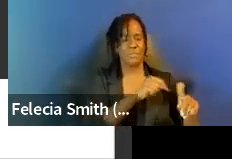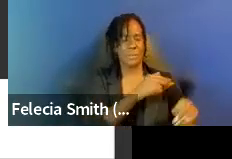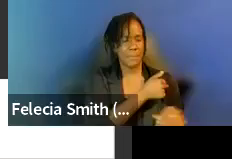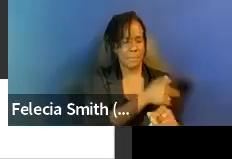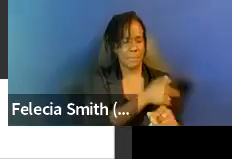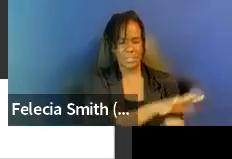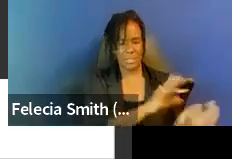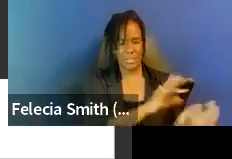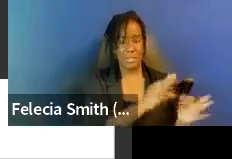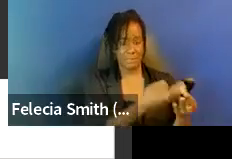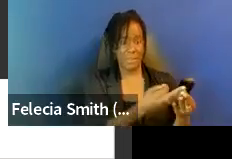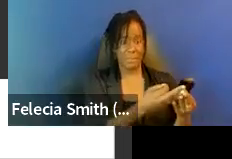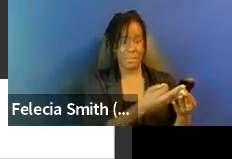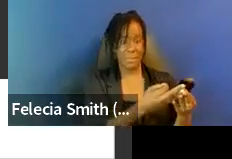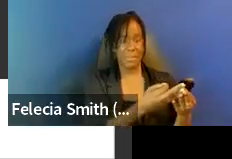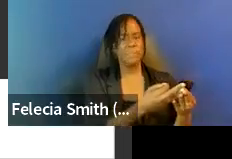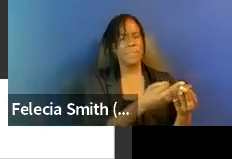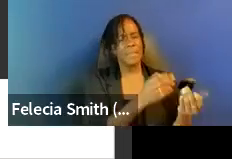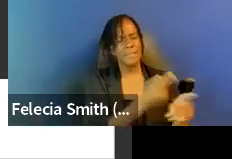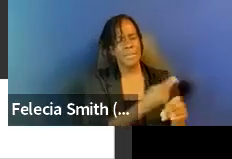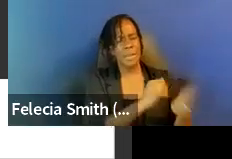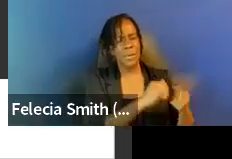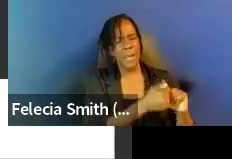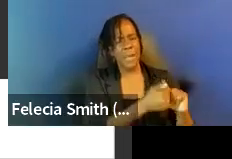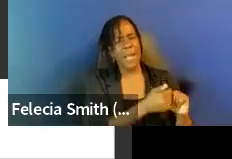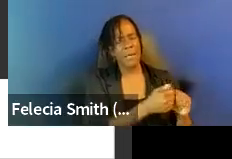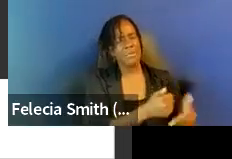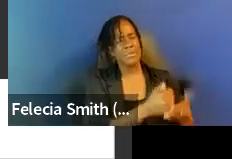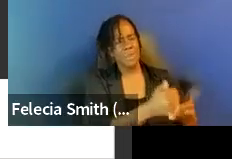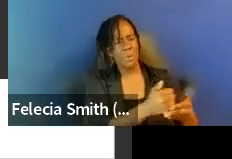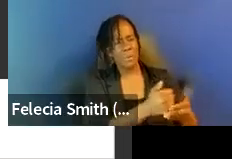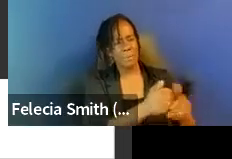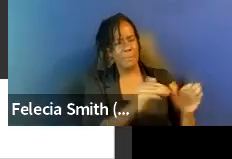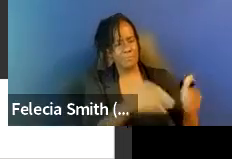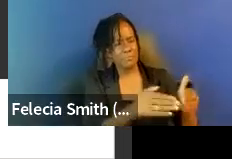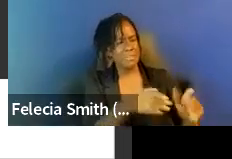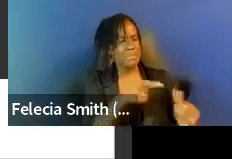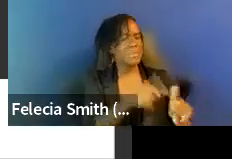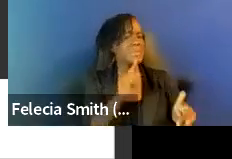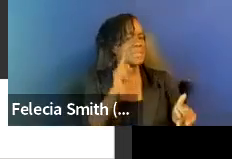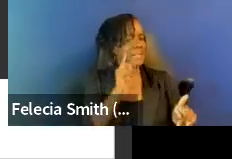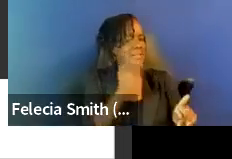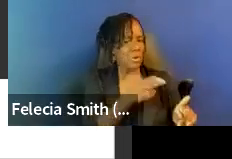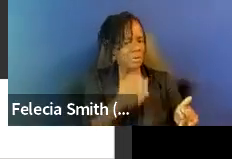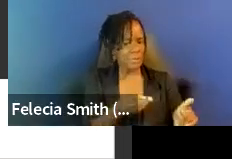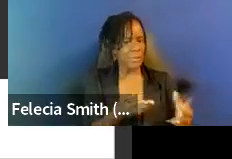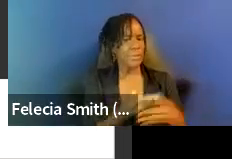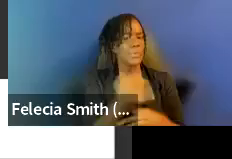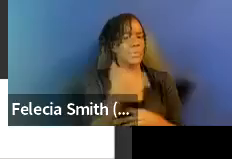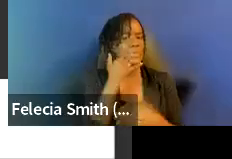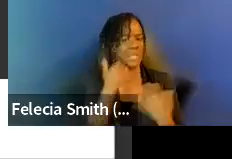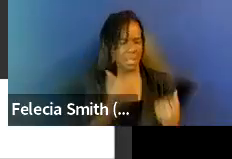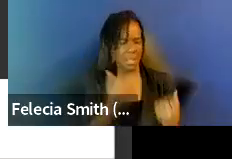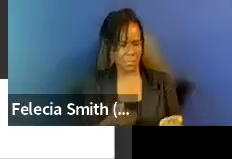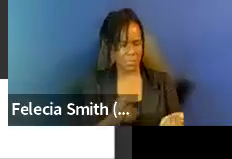Health Centers. Here the focus was again, pulling out six themes. One was about reducing transportation burden on parents with disabilities and their